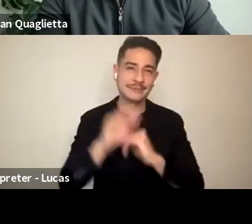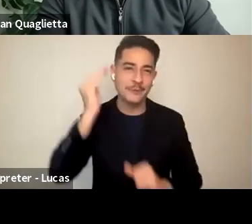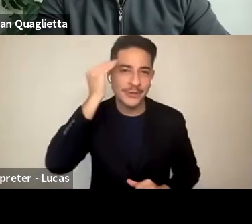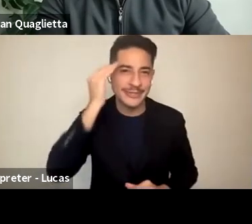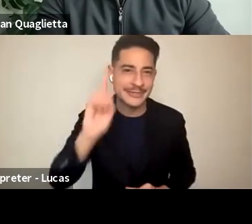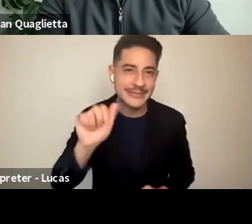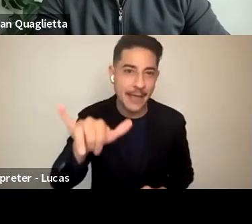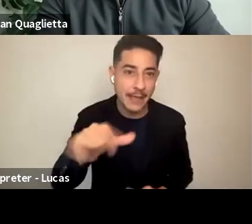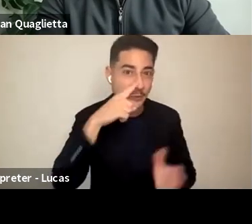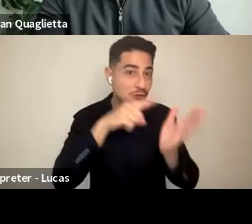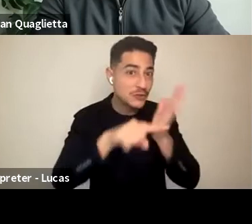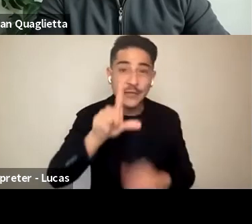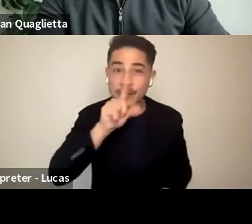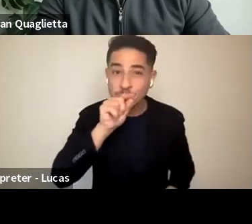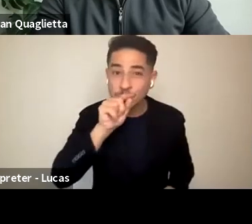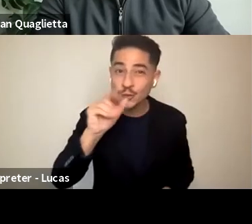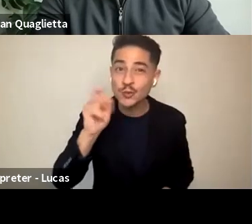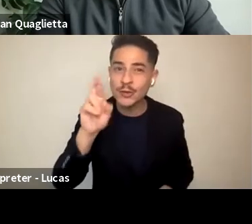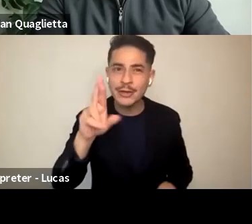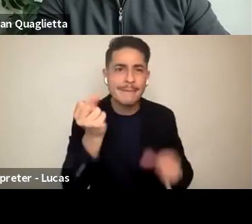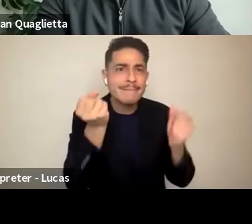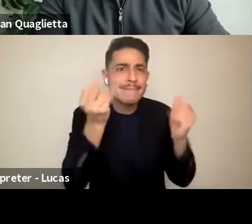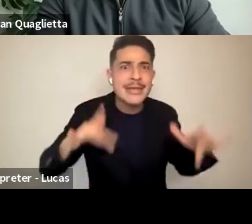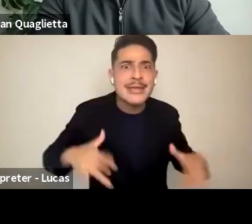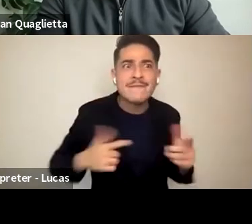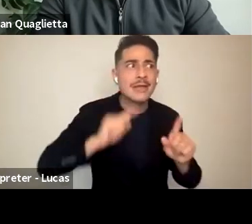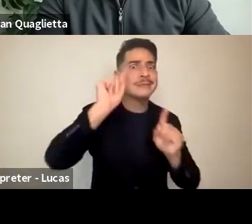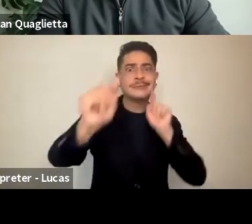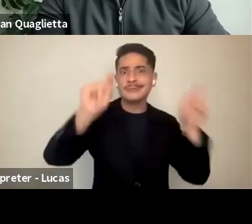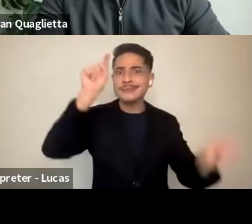You'll see tons of events going on so that's hashtag G-A-A-D.